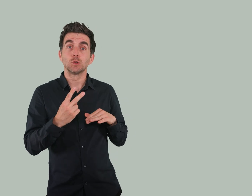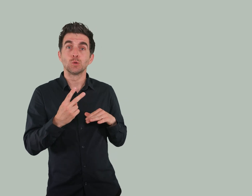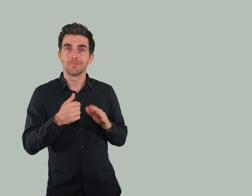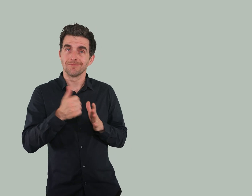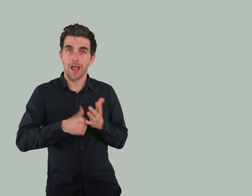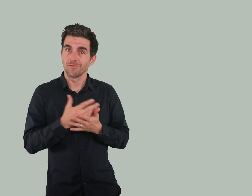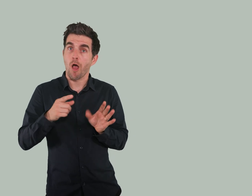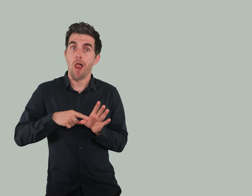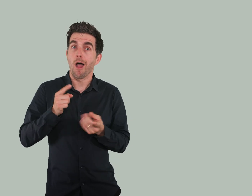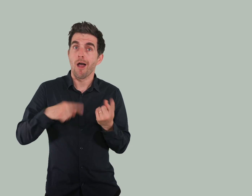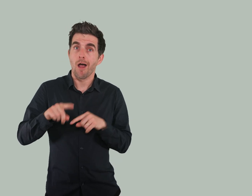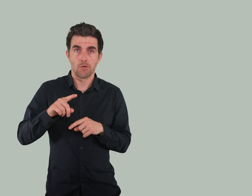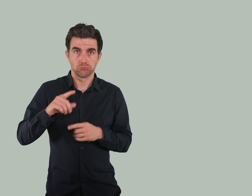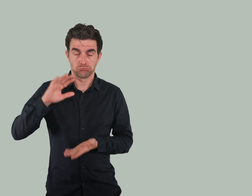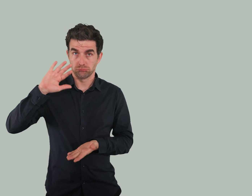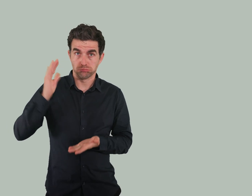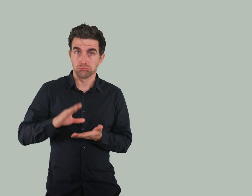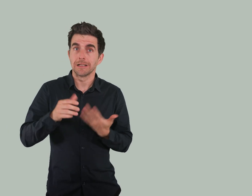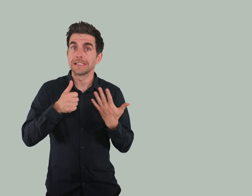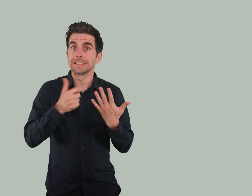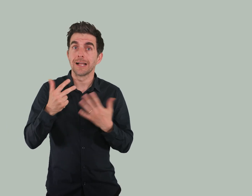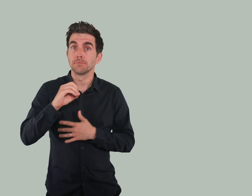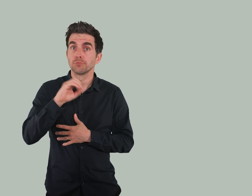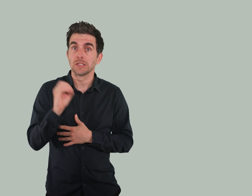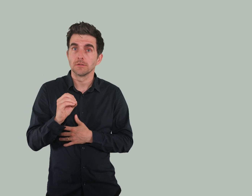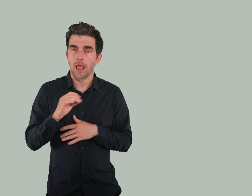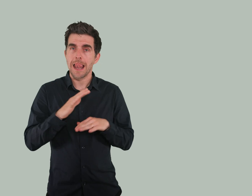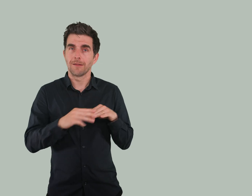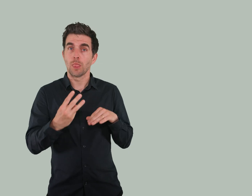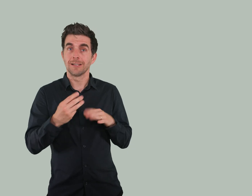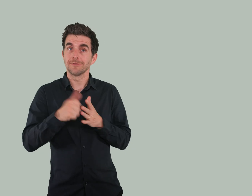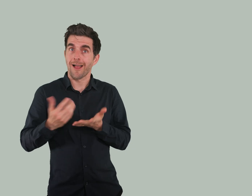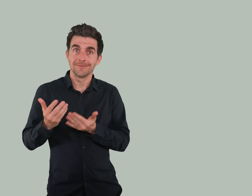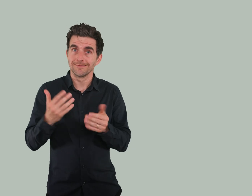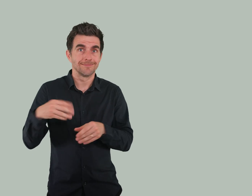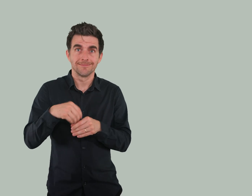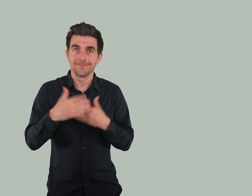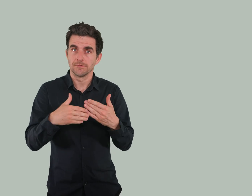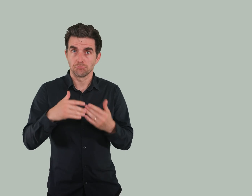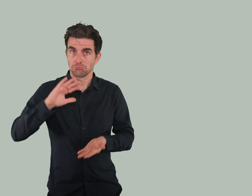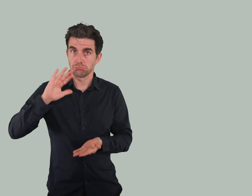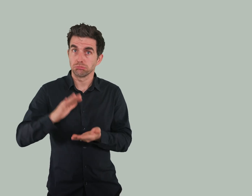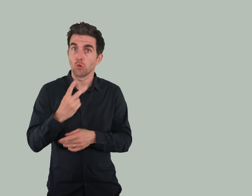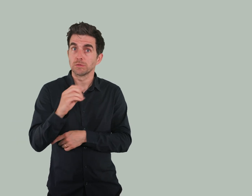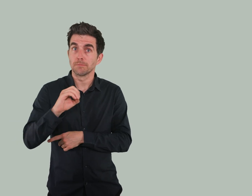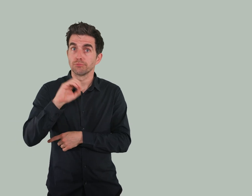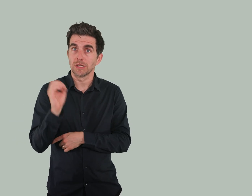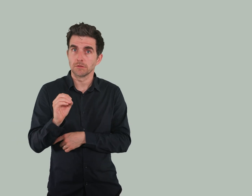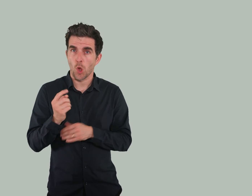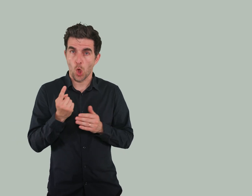Level 2 starts for young people have fallen by 68 per cent. Level 3 starts are down by around 20 per cent.